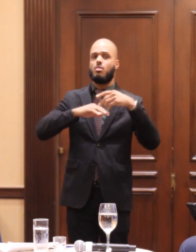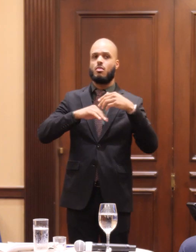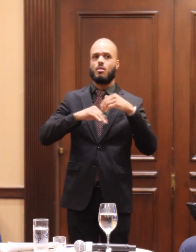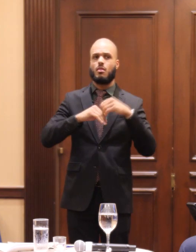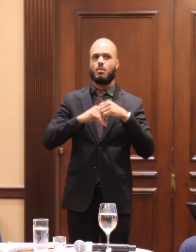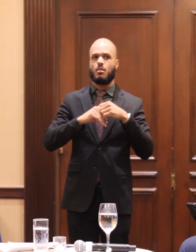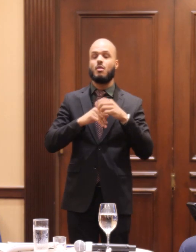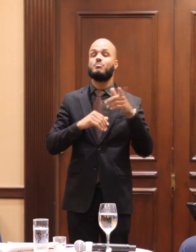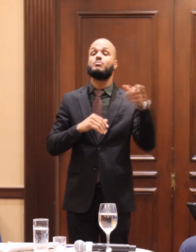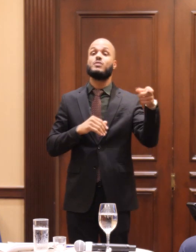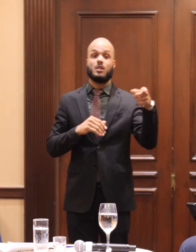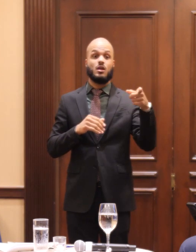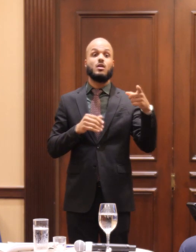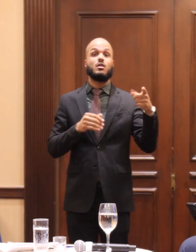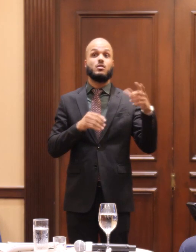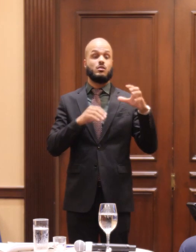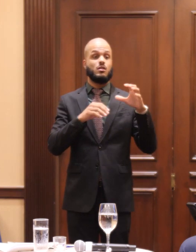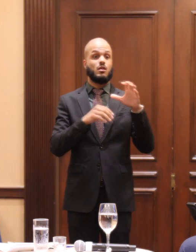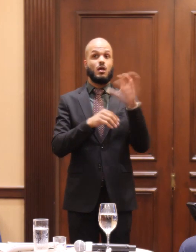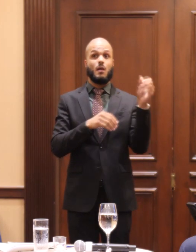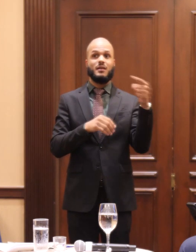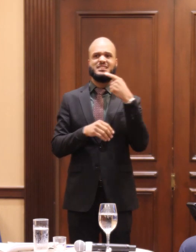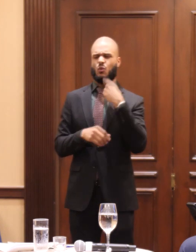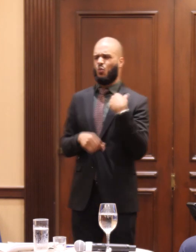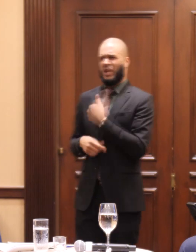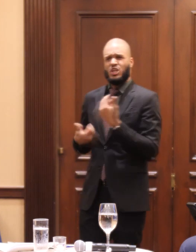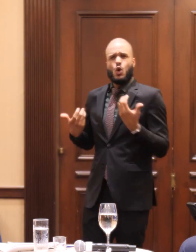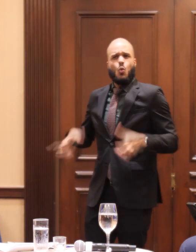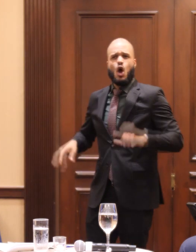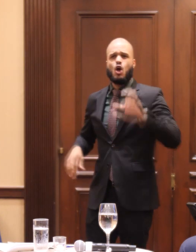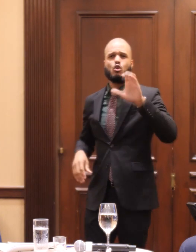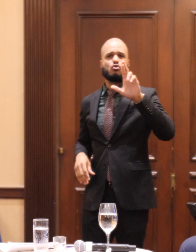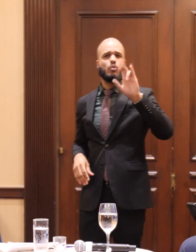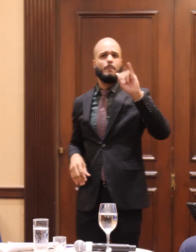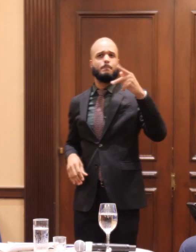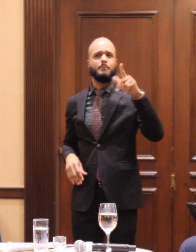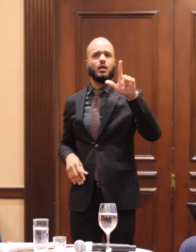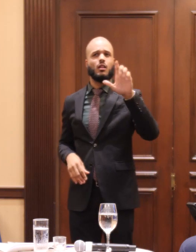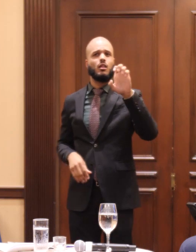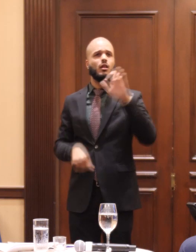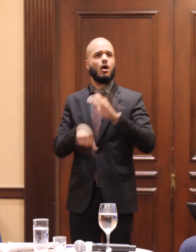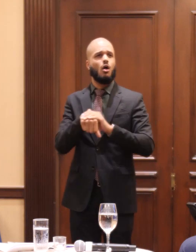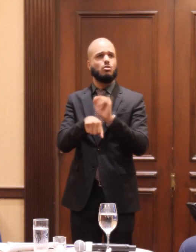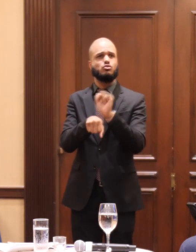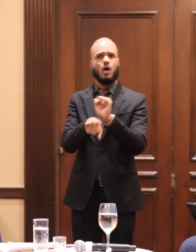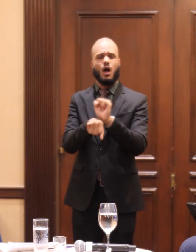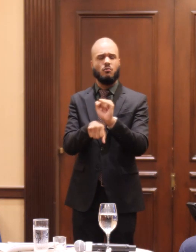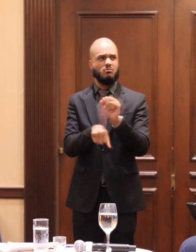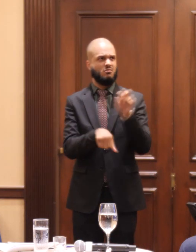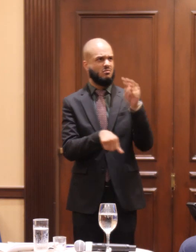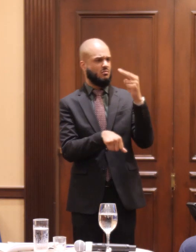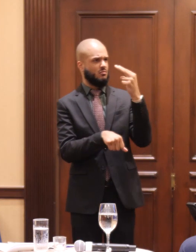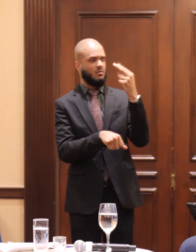said we don't want any cripples on this job and I was really I mean I was being a cool